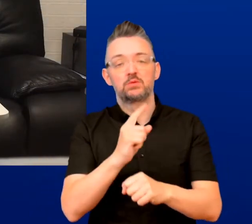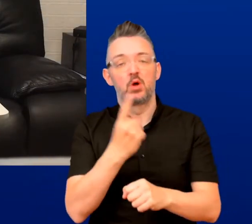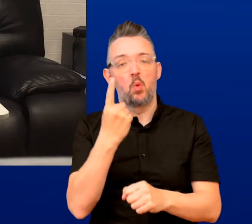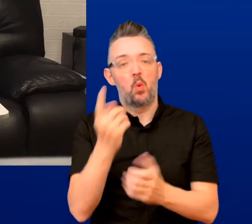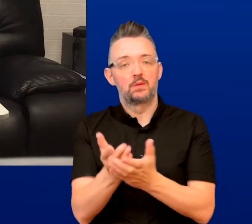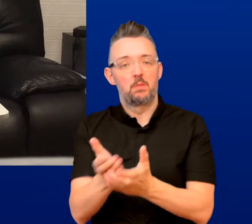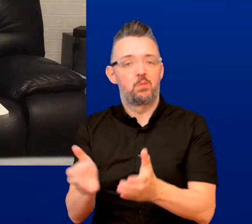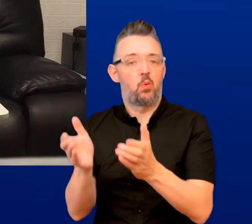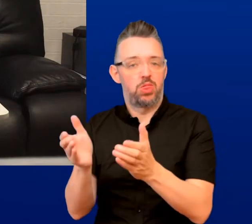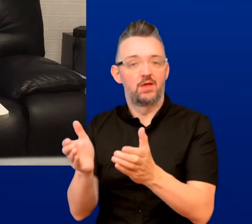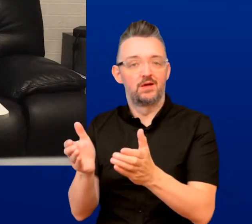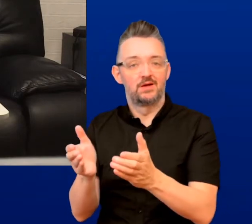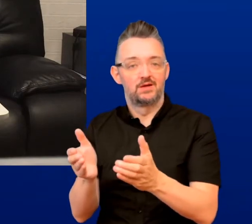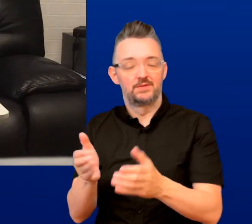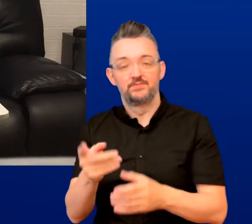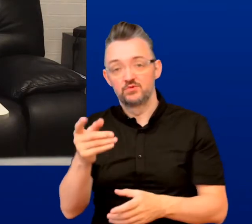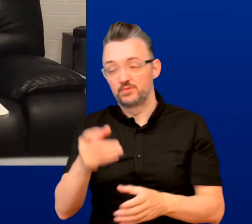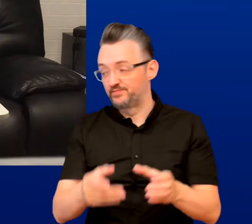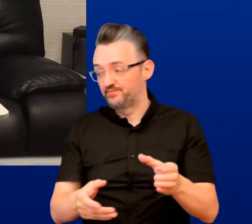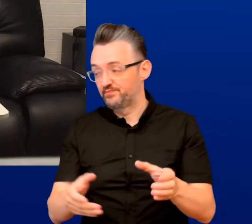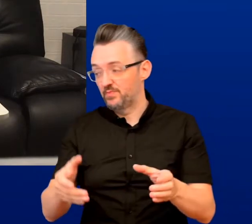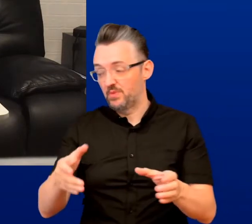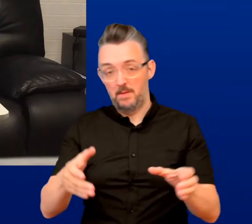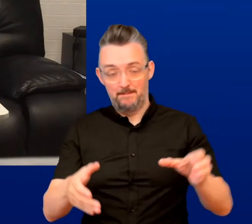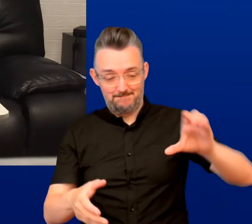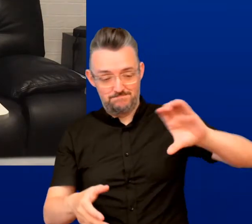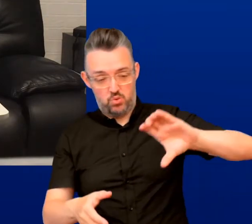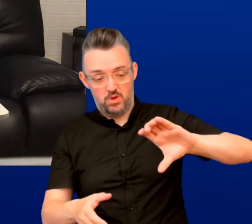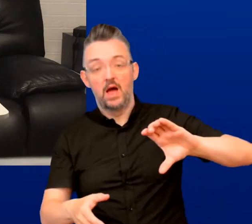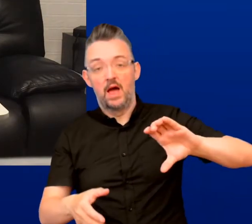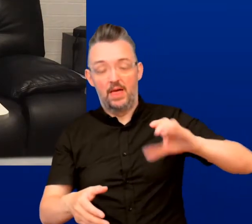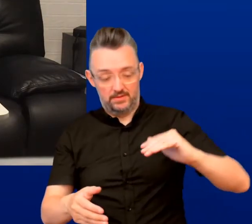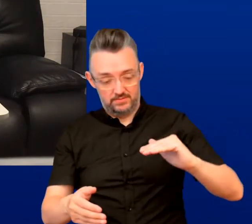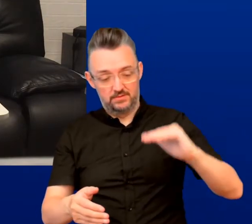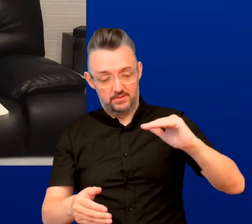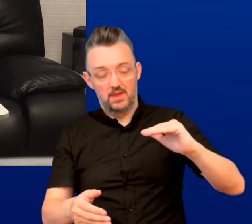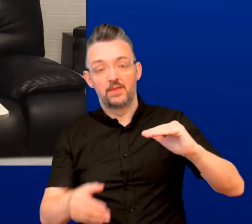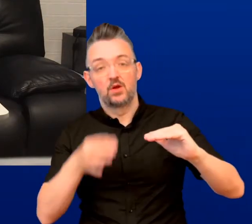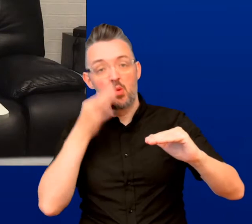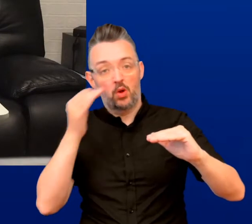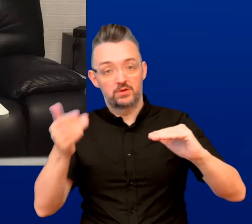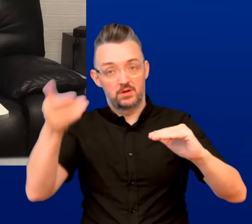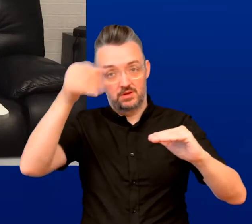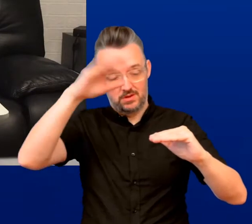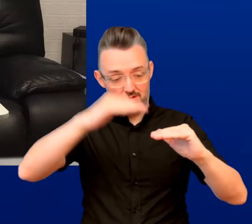You pour the P.V.A into this and then add the water but what you must do